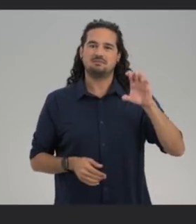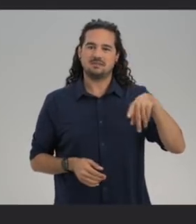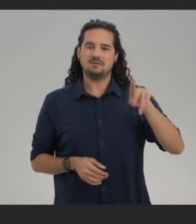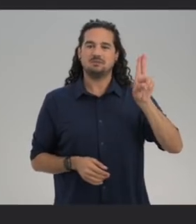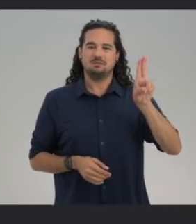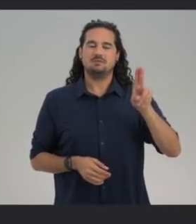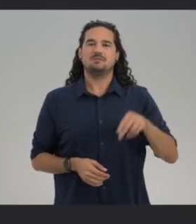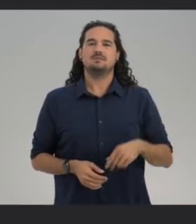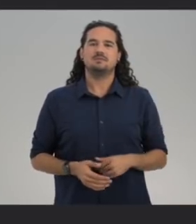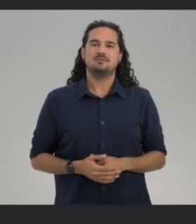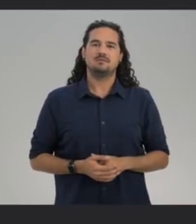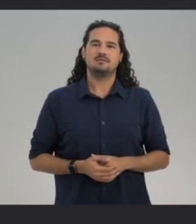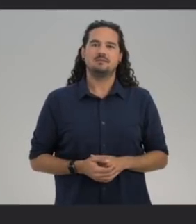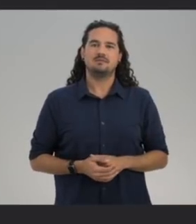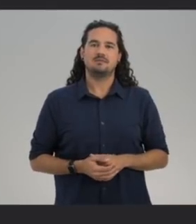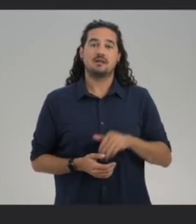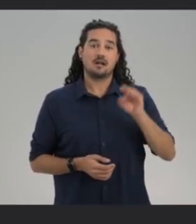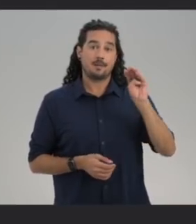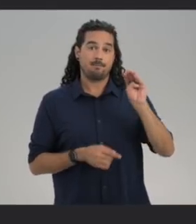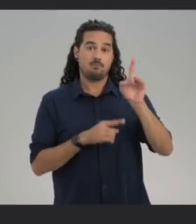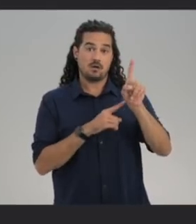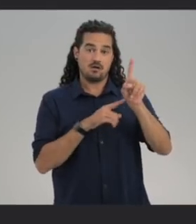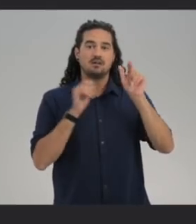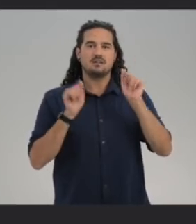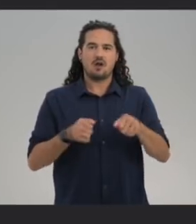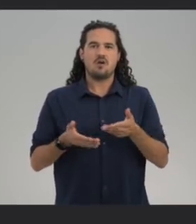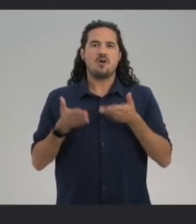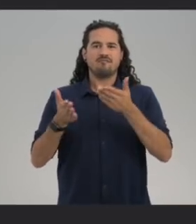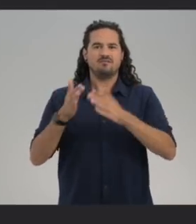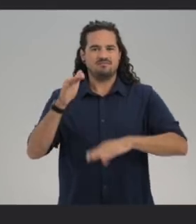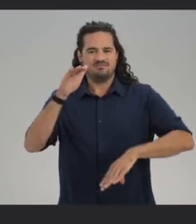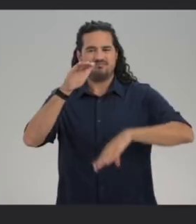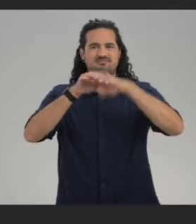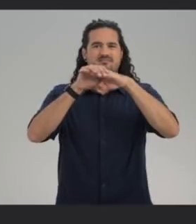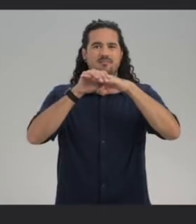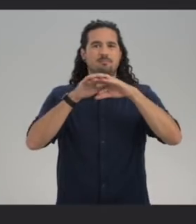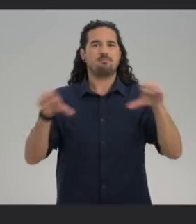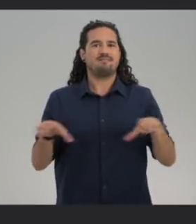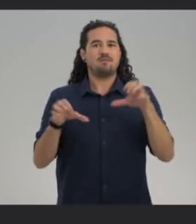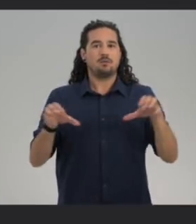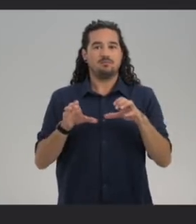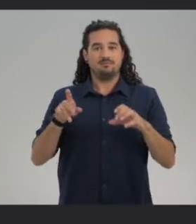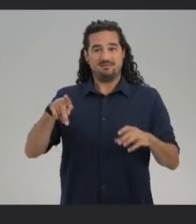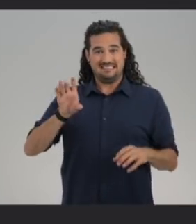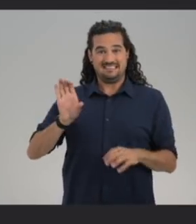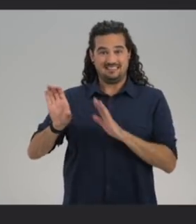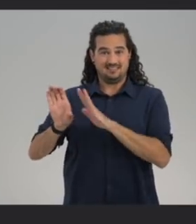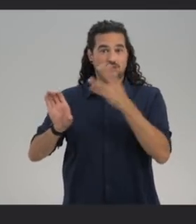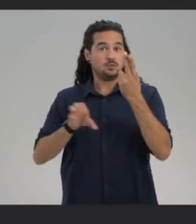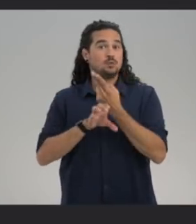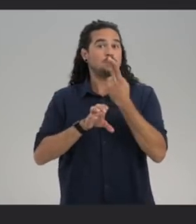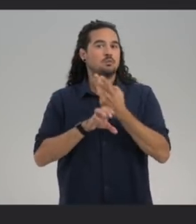of the PC chip. And M1 can deliver the peak performance of the PC chip while using just a quarter of the power.